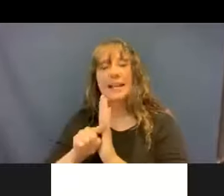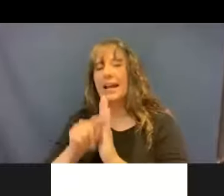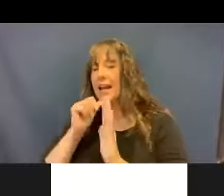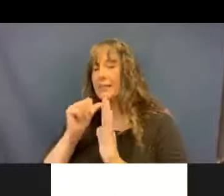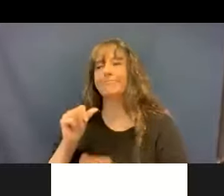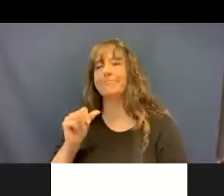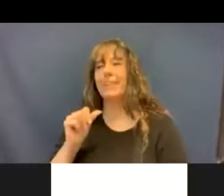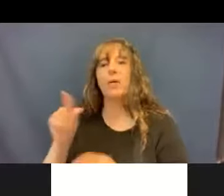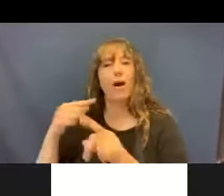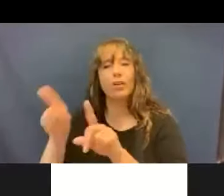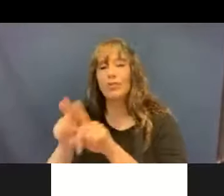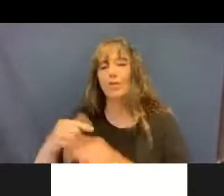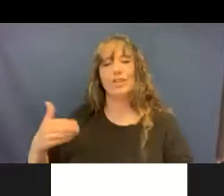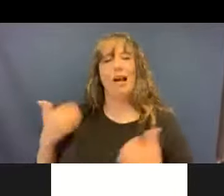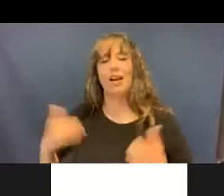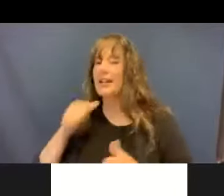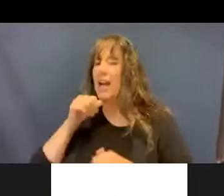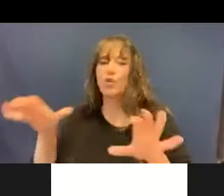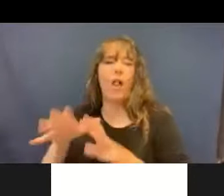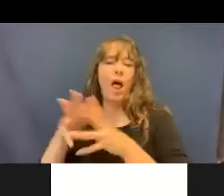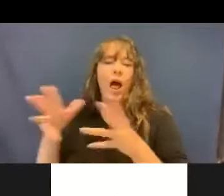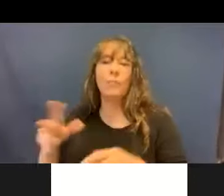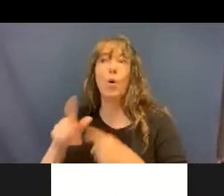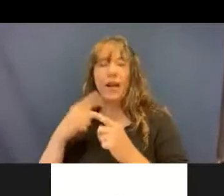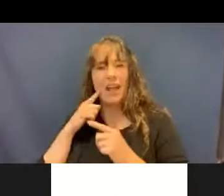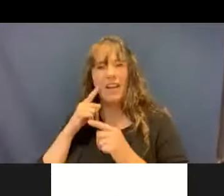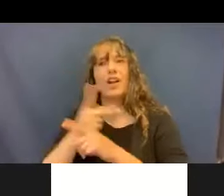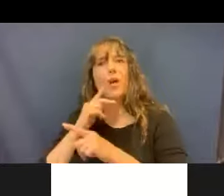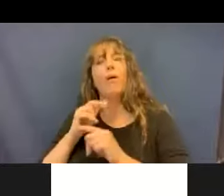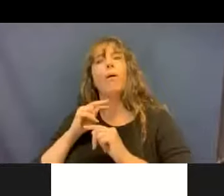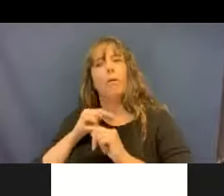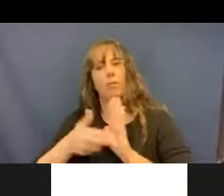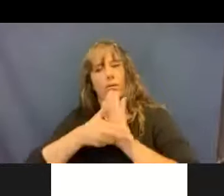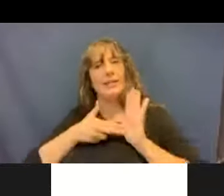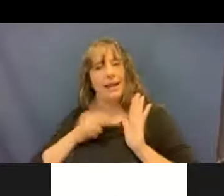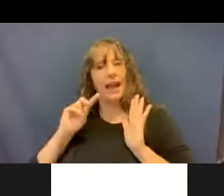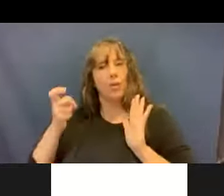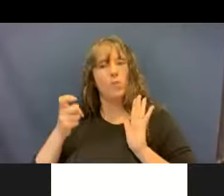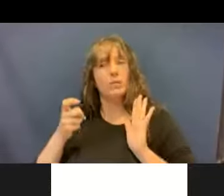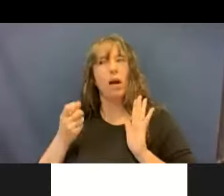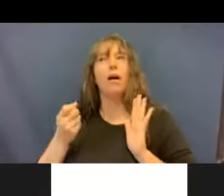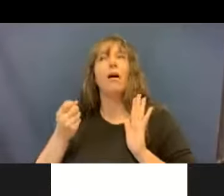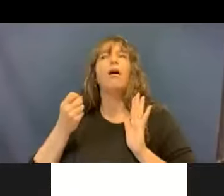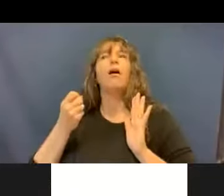my diagnosis and finally understood what the problem was, I then started standing up for